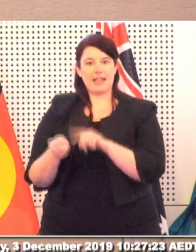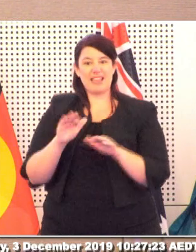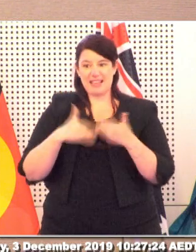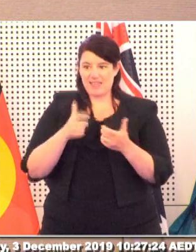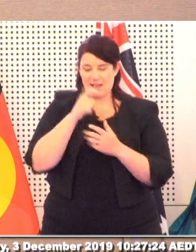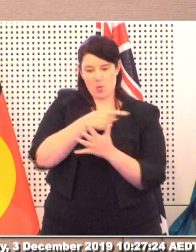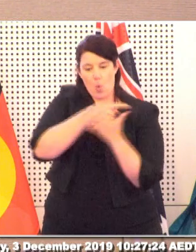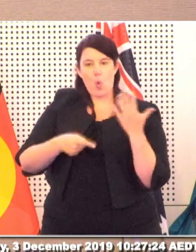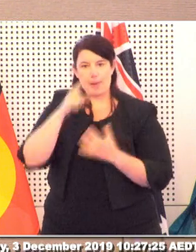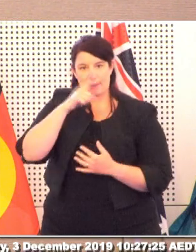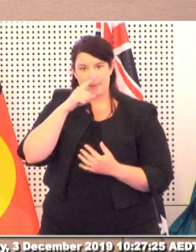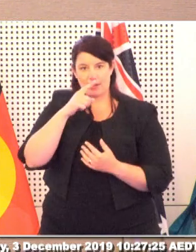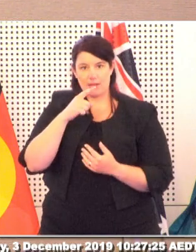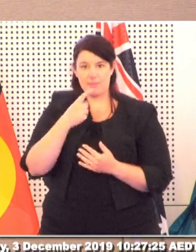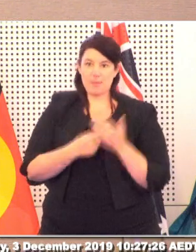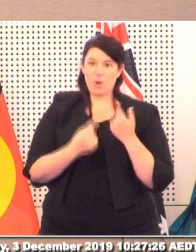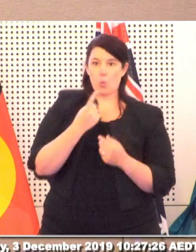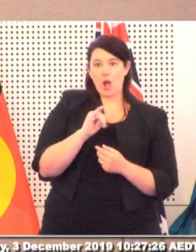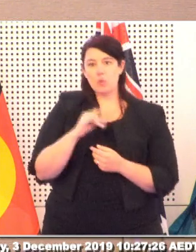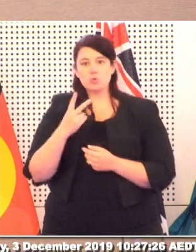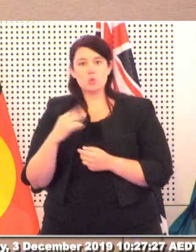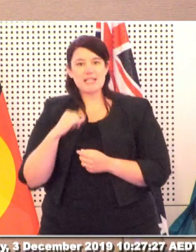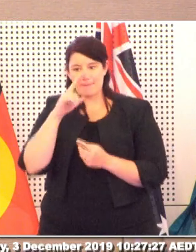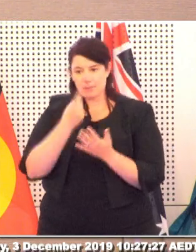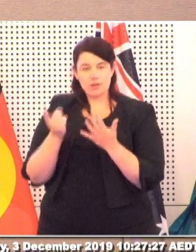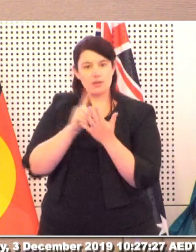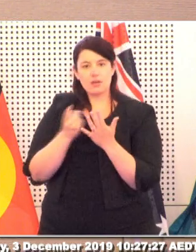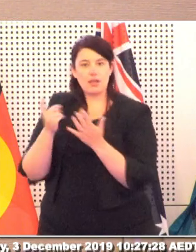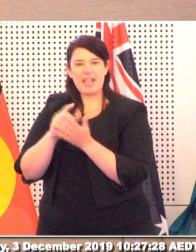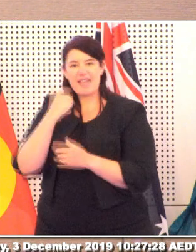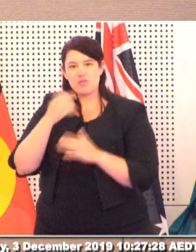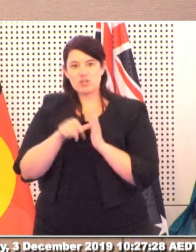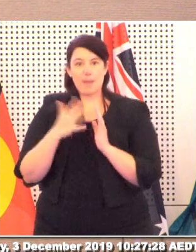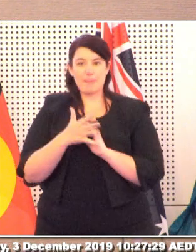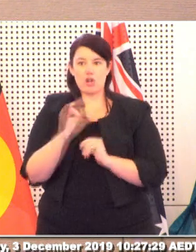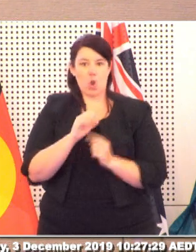So you would only need one or two staff members at every time, rather than five.